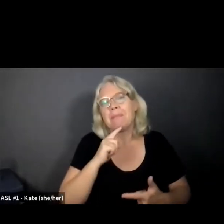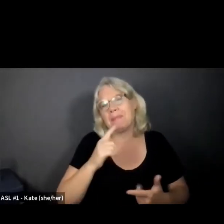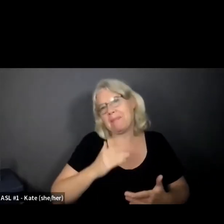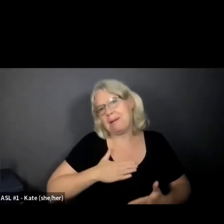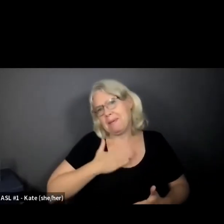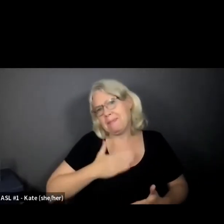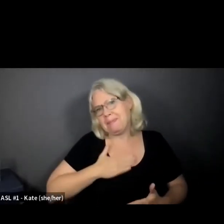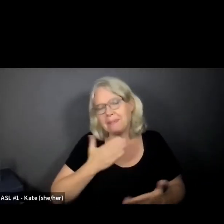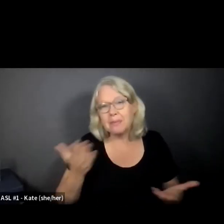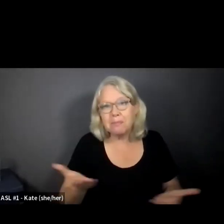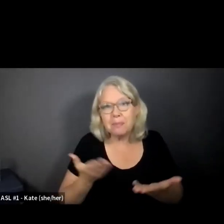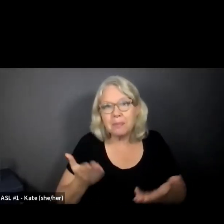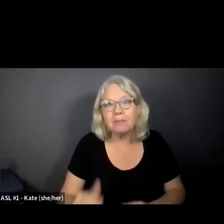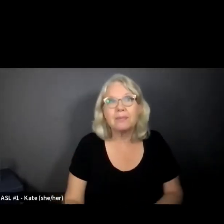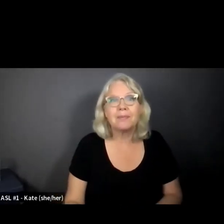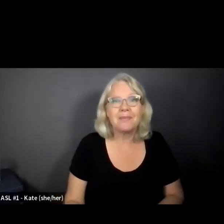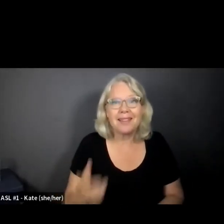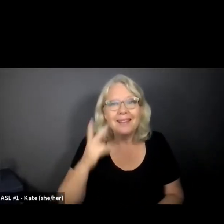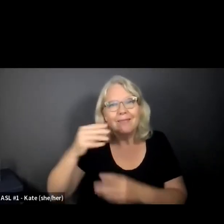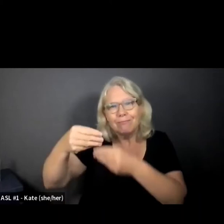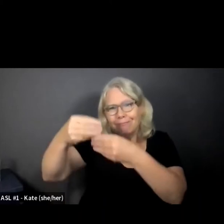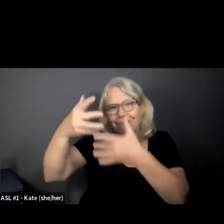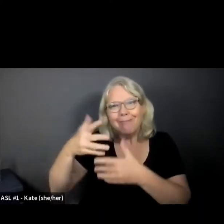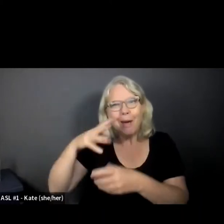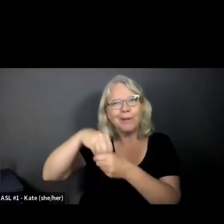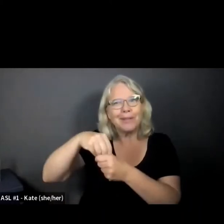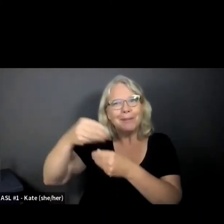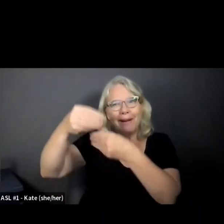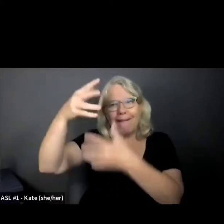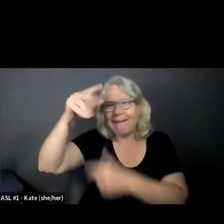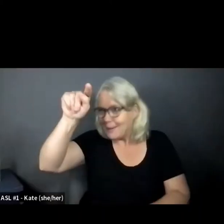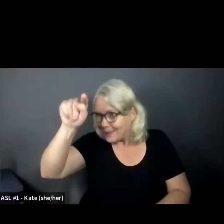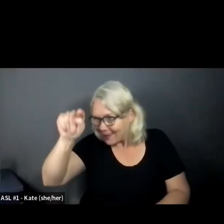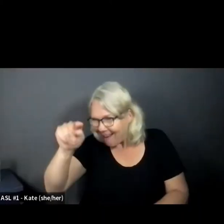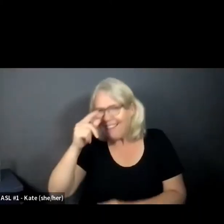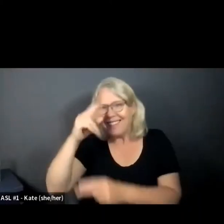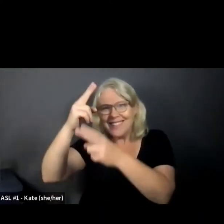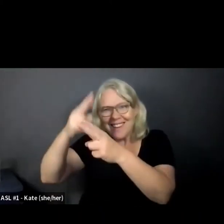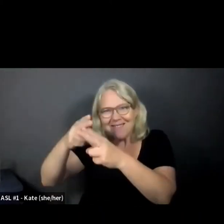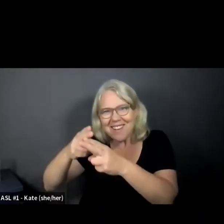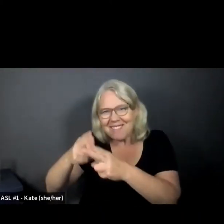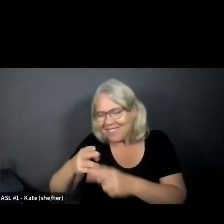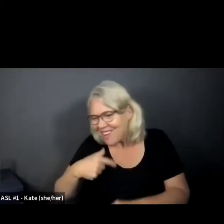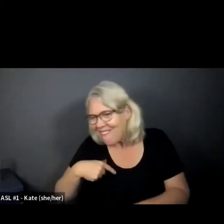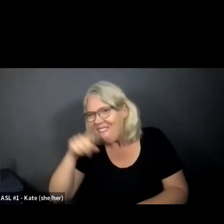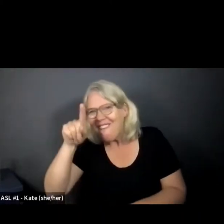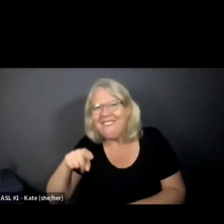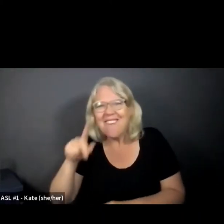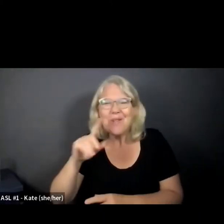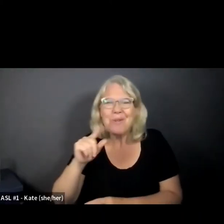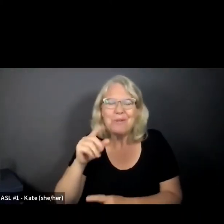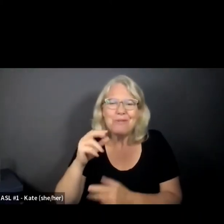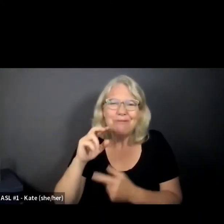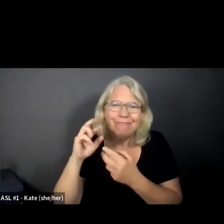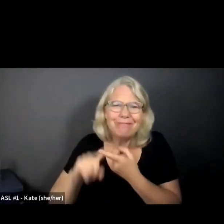NOTICING ALL YOUR NAMES HERE. AGAIN, WISH WE WERE TOGETHER IN THE ROOM. THERE'S SO MANY OLD FRIENDS AND COLLEAGUES.